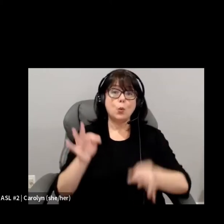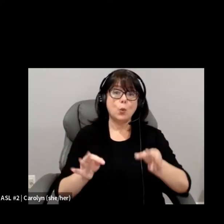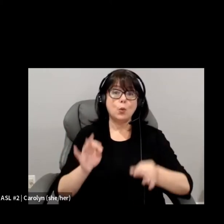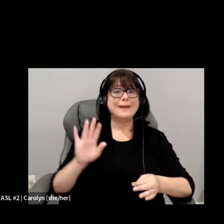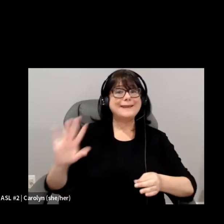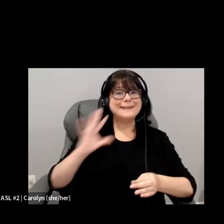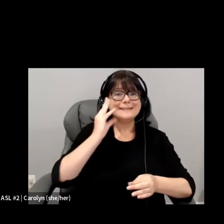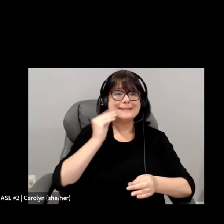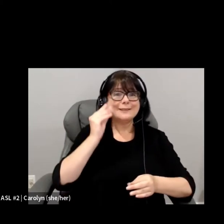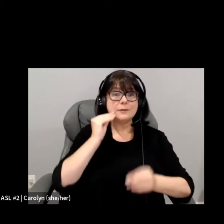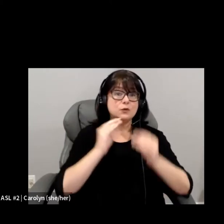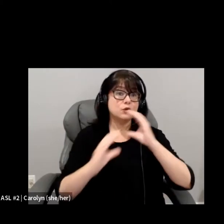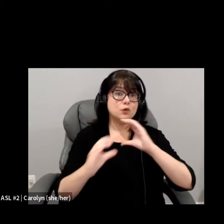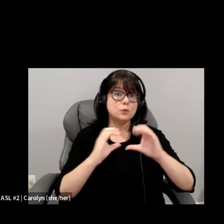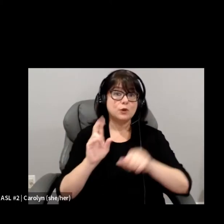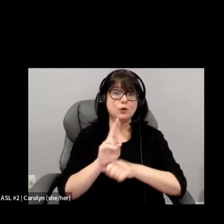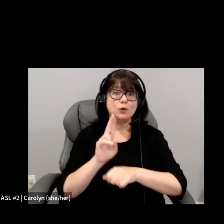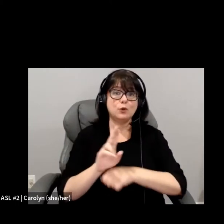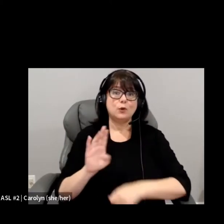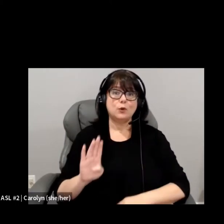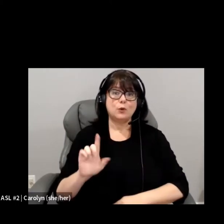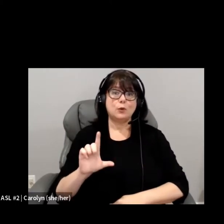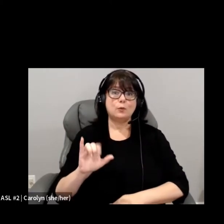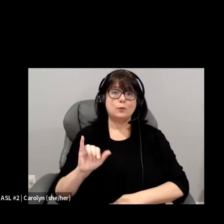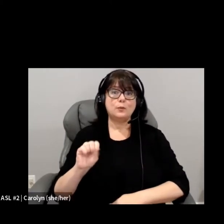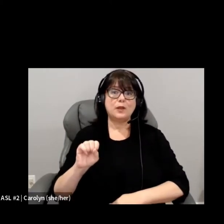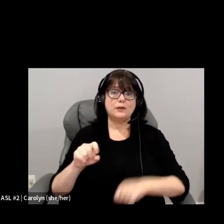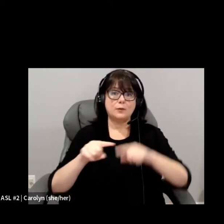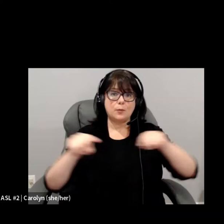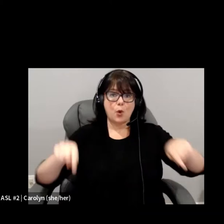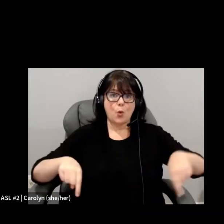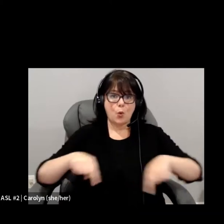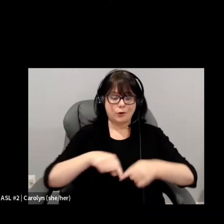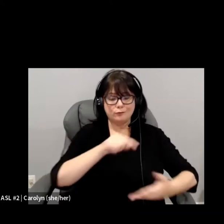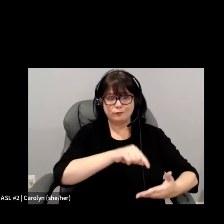EXPERIENCE. JUSTICE WAS CONTINUE BORN WITH CEREBRAL PALSY.